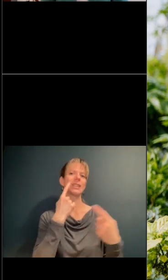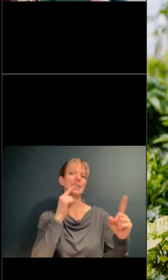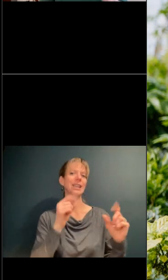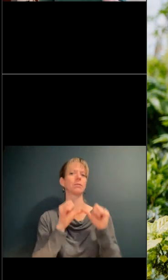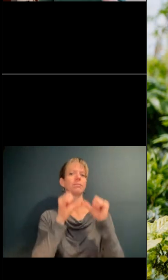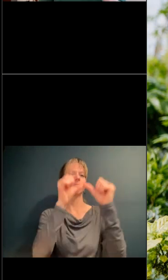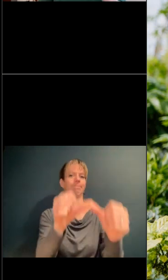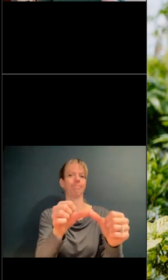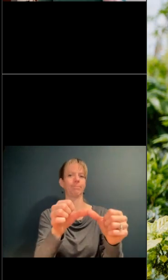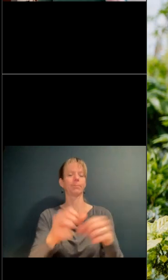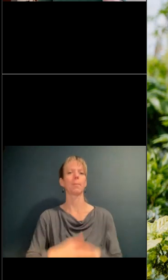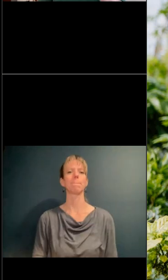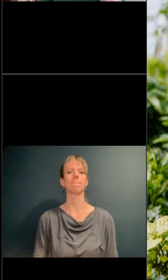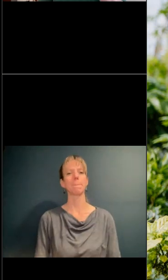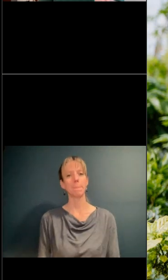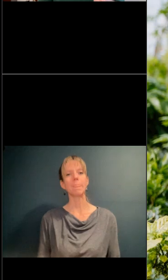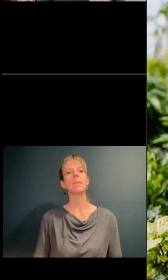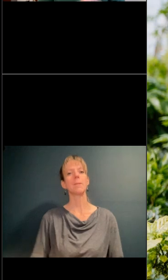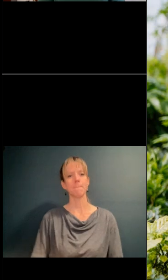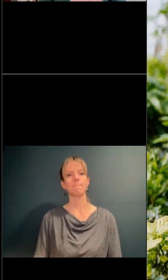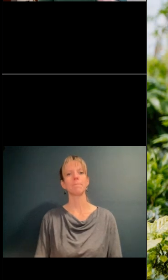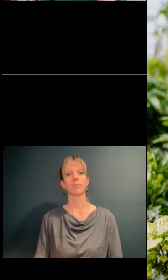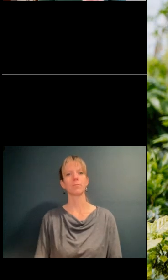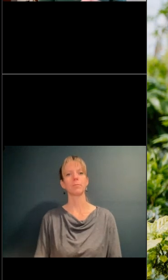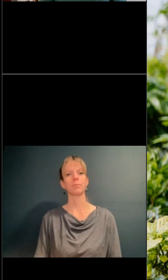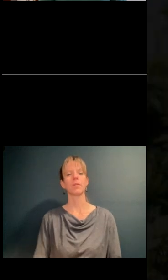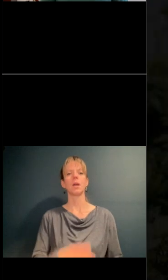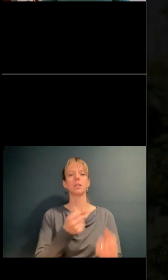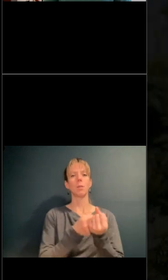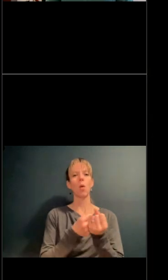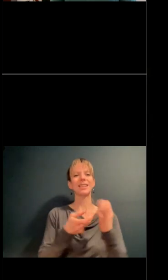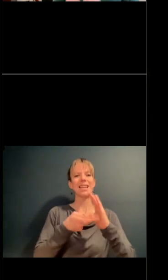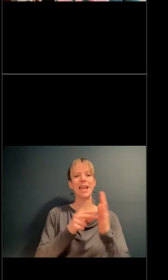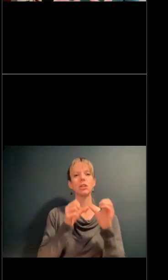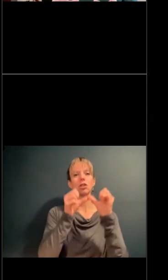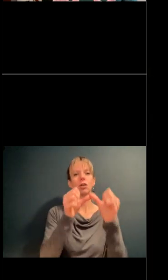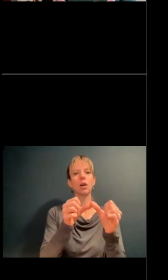We want to think about supports intentionally and in ongoing ways, but I also want to encourage